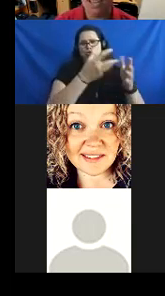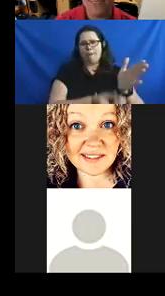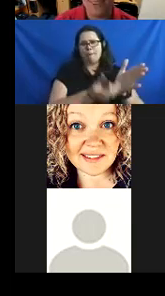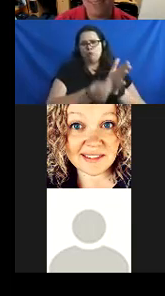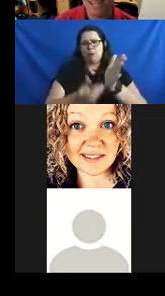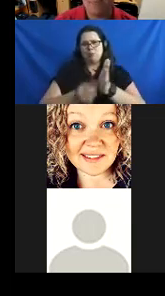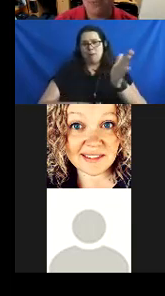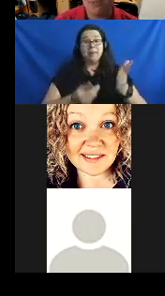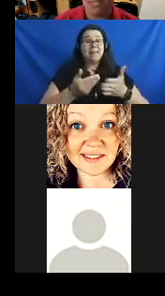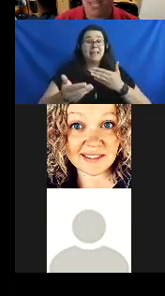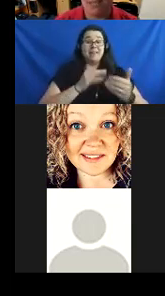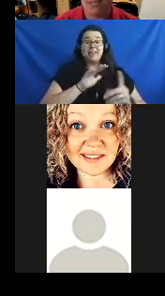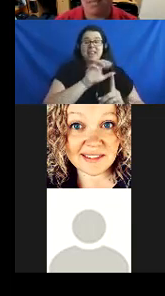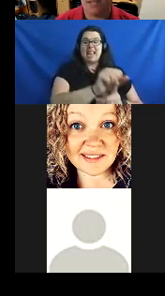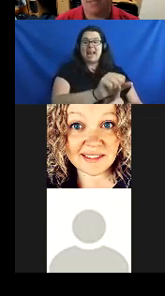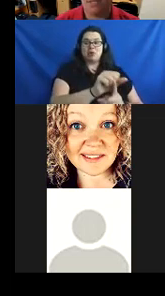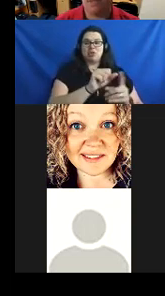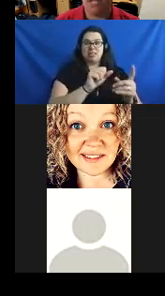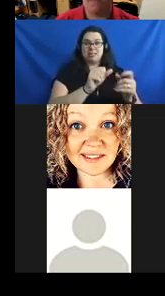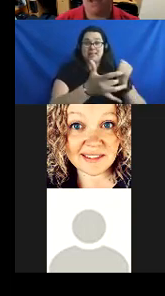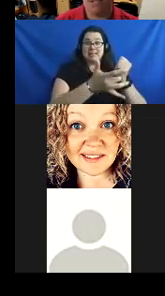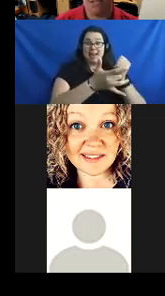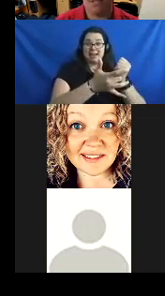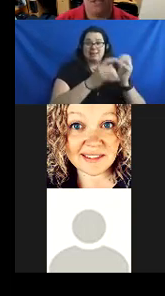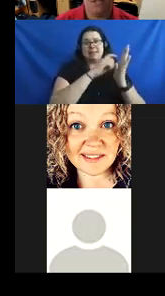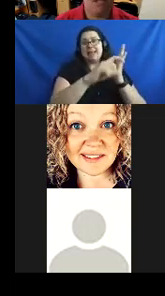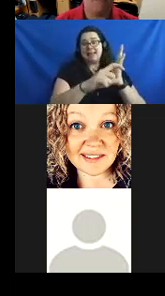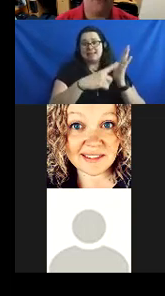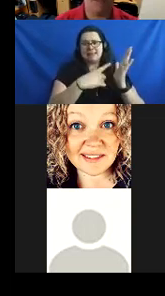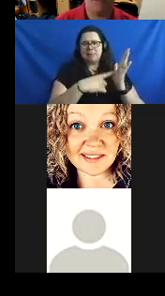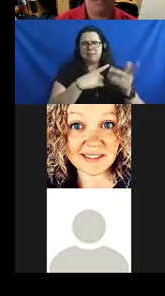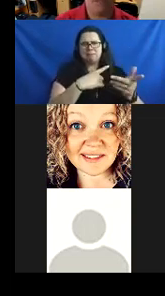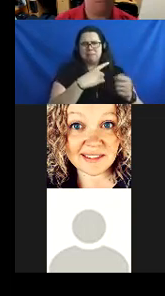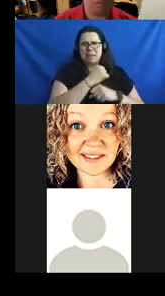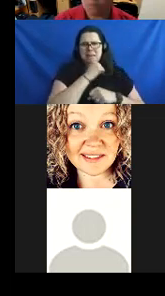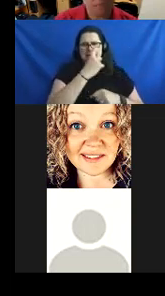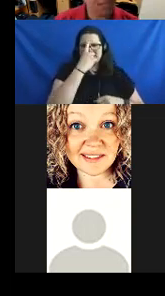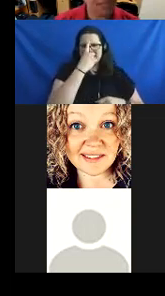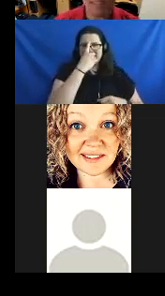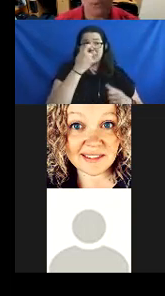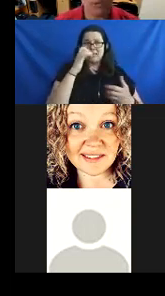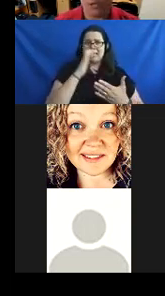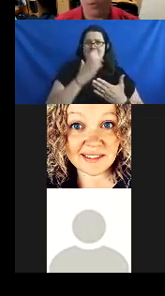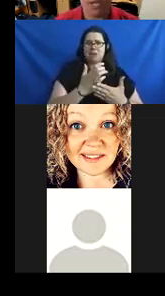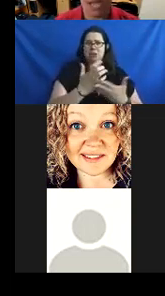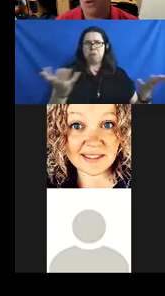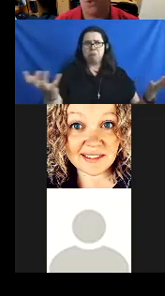EVEN IF IT CAPTURES THE TEXT, SOMETIMES IT COULD BE OUT OF CONTEXT. IF THERE ARE IMAGES, IT'S NOT GOING TO GO IN AND ADD ALT